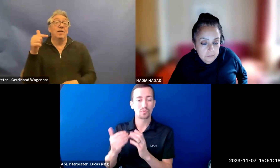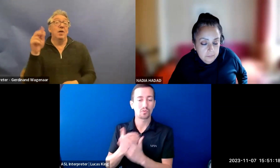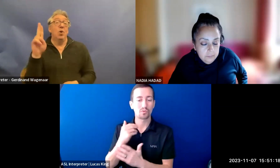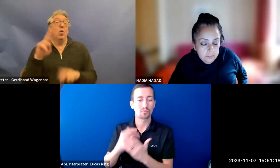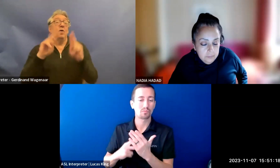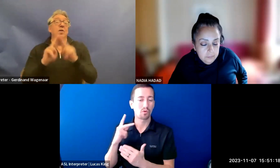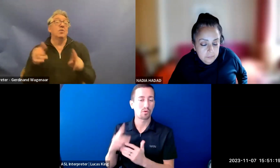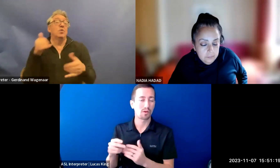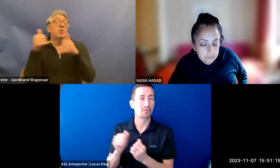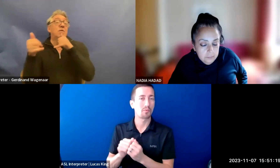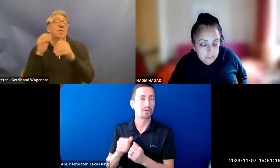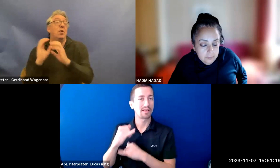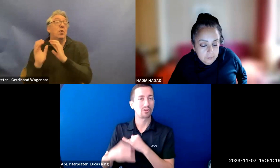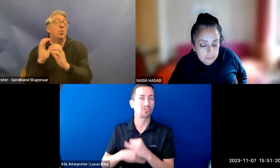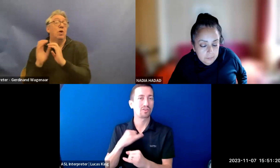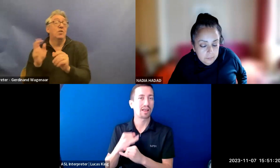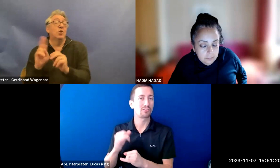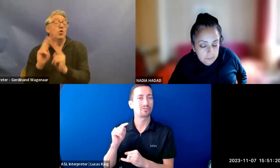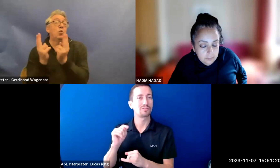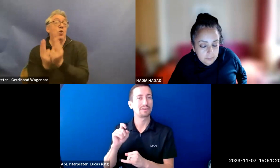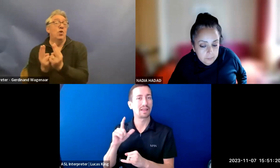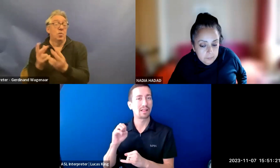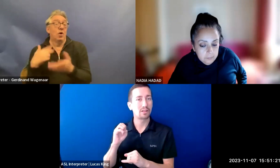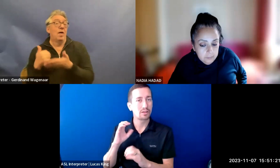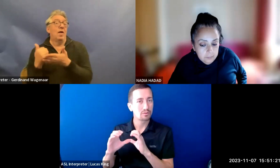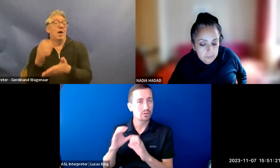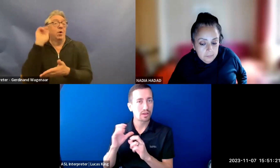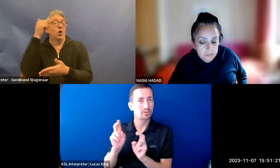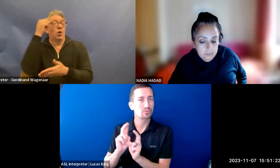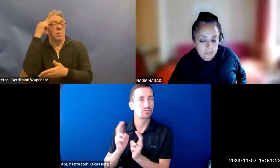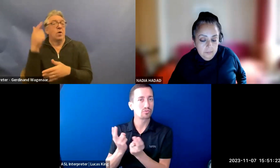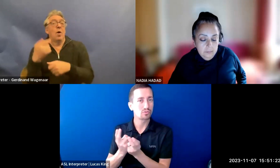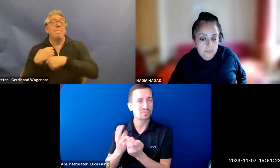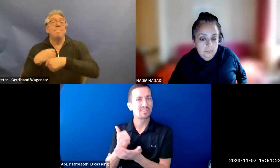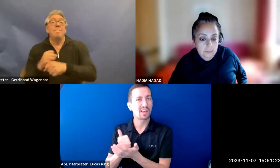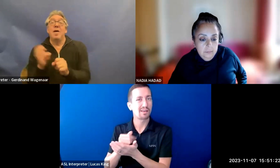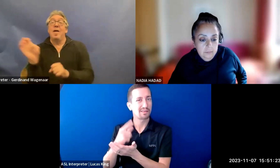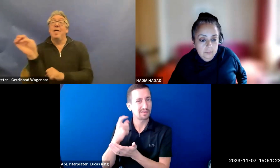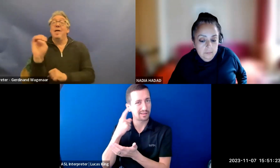helping the government to make E-services accessible